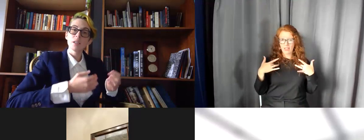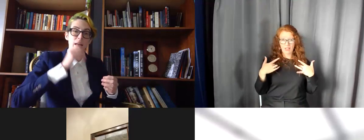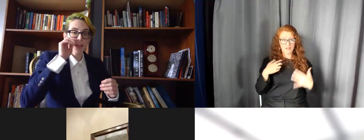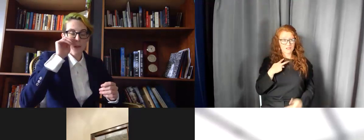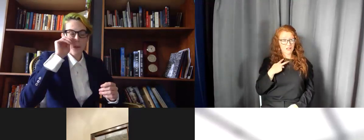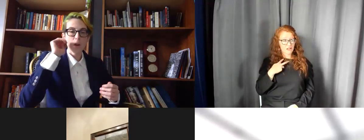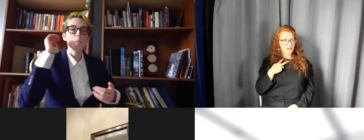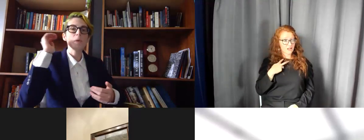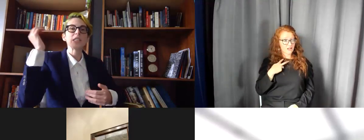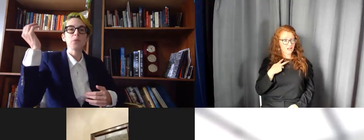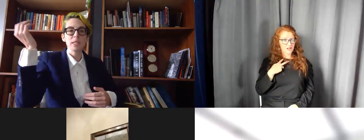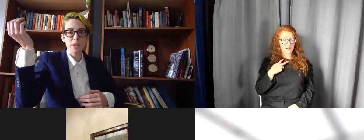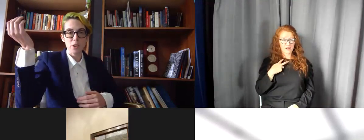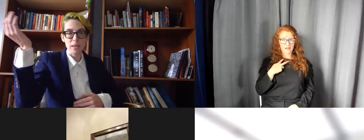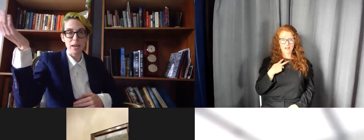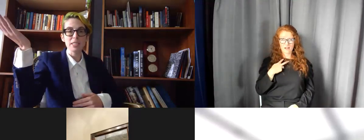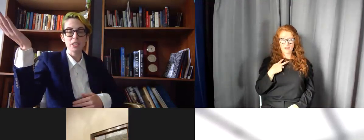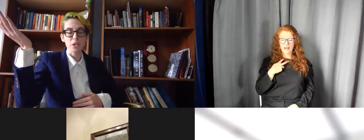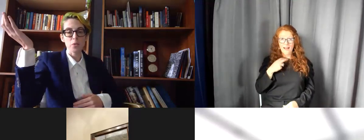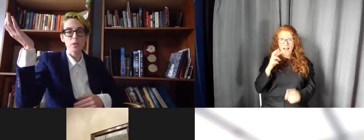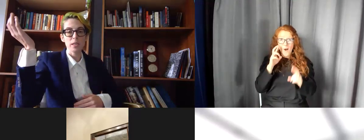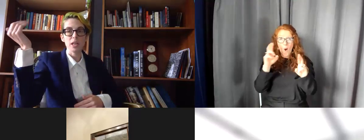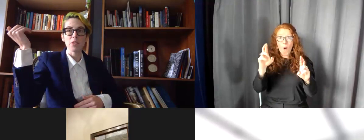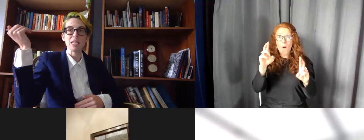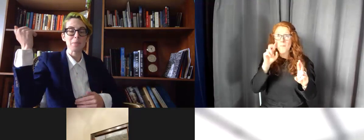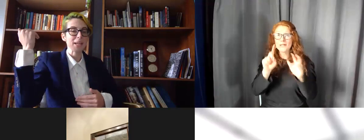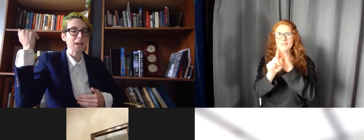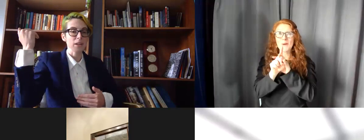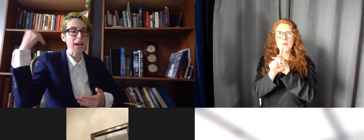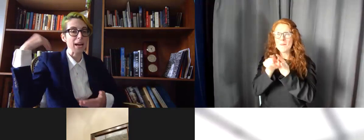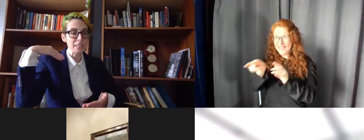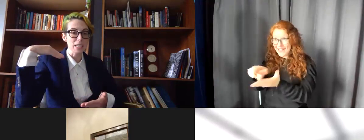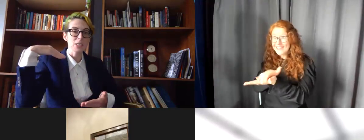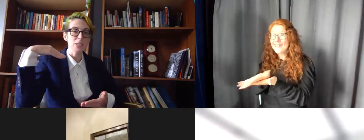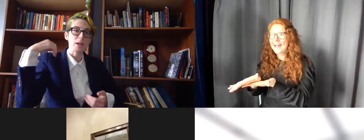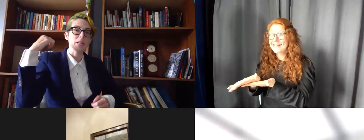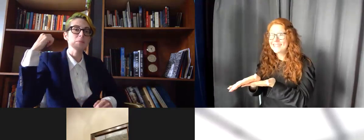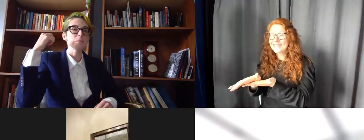Farrah Garland: like hoping someone is there to be nice to you is not the same as having access right.